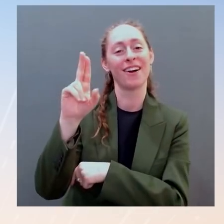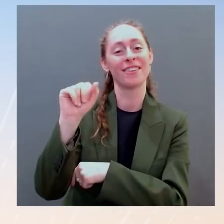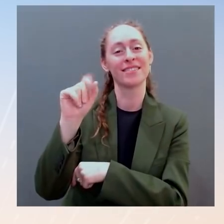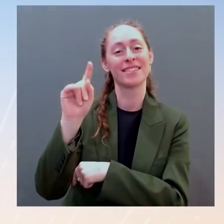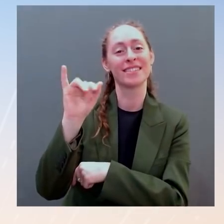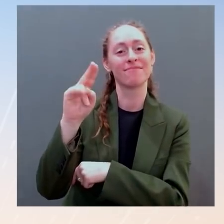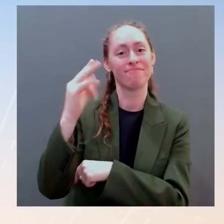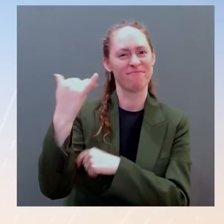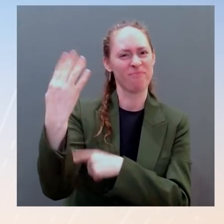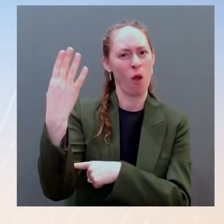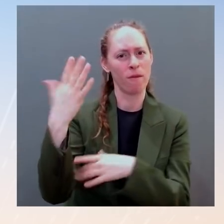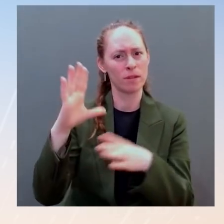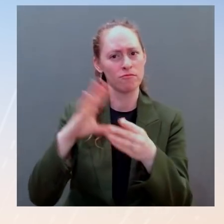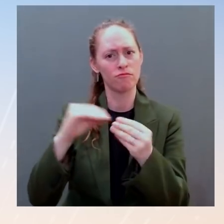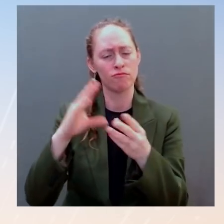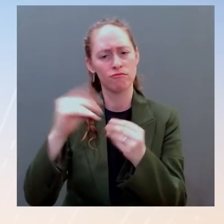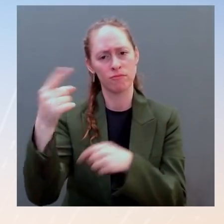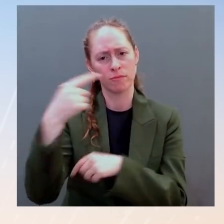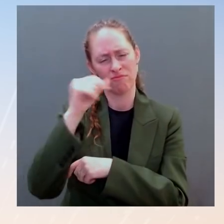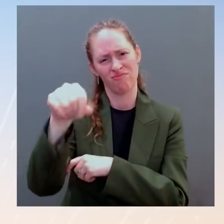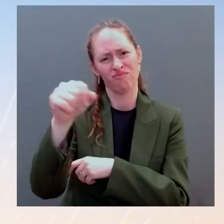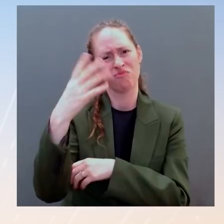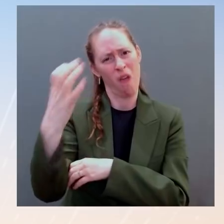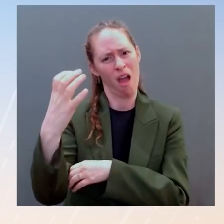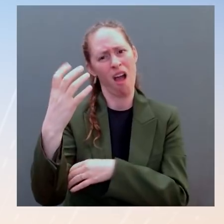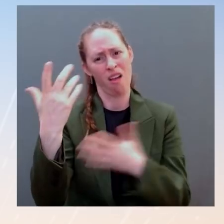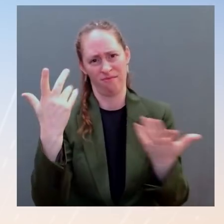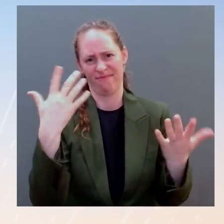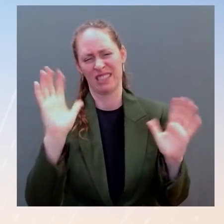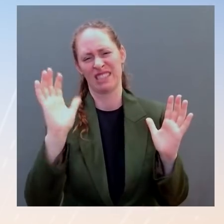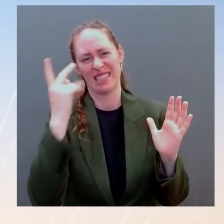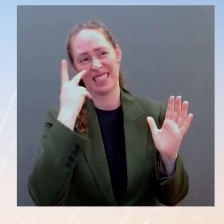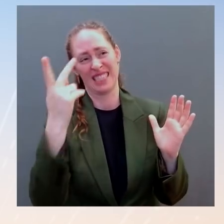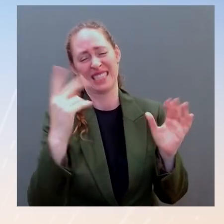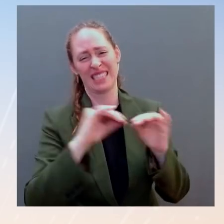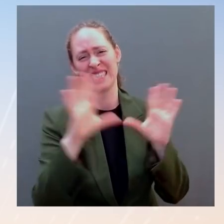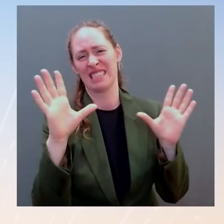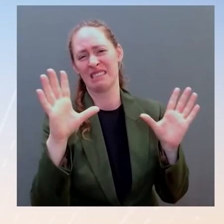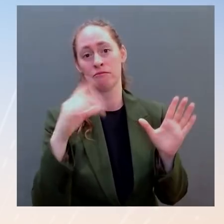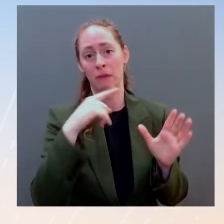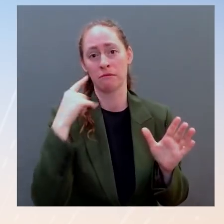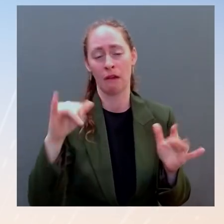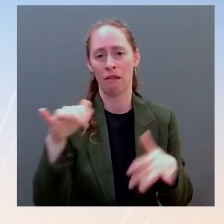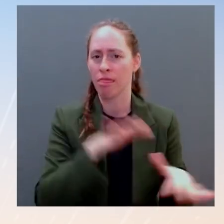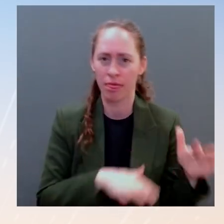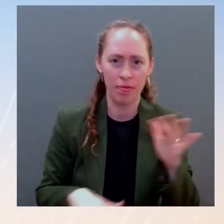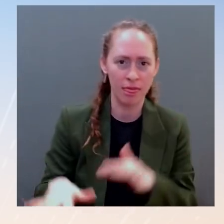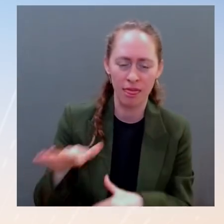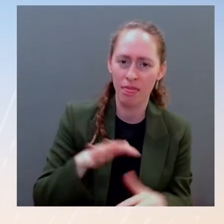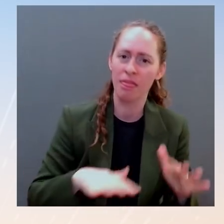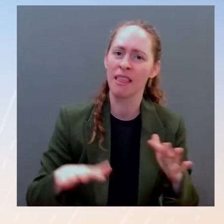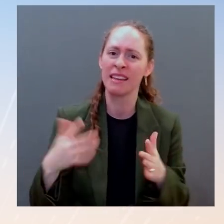that it has done in invading Ukraine." He said that in regards to Russian military losses, quote, "We want to see them not have the capability